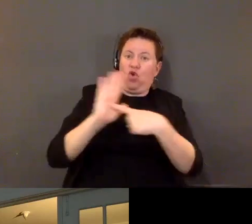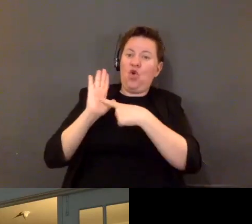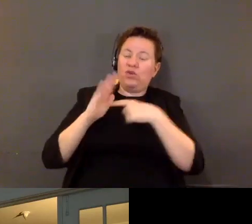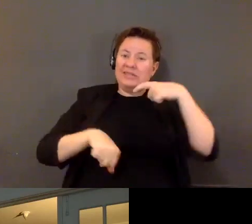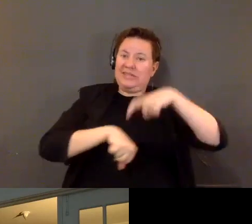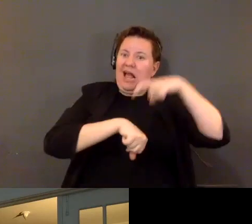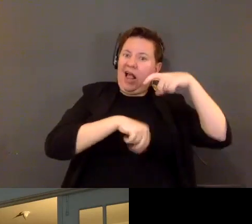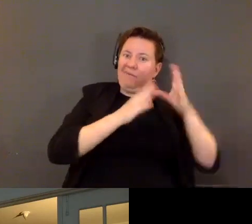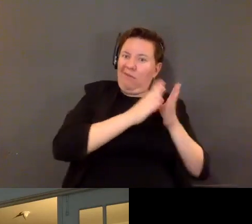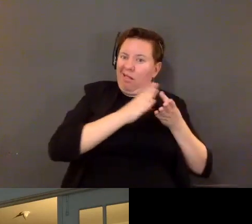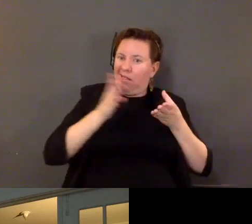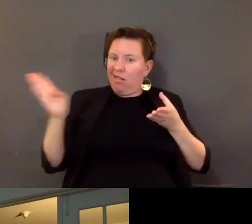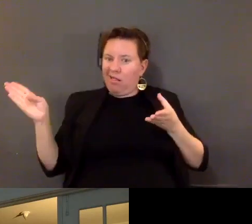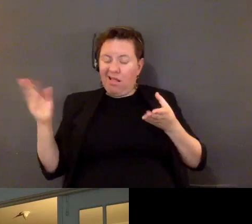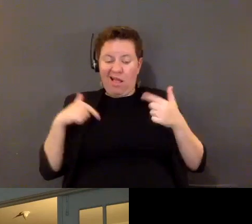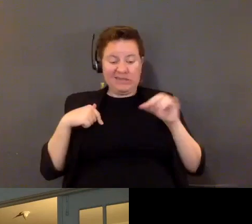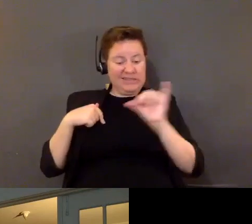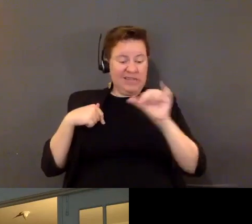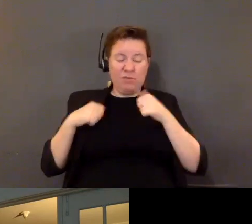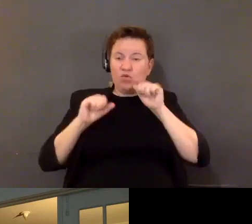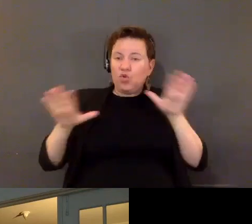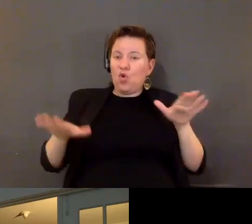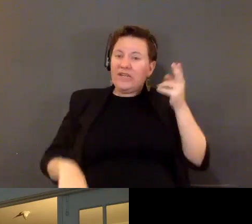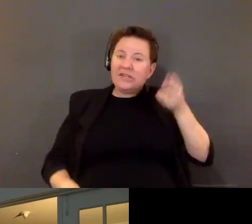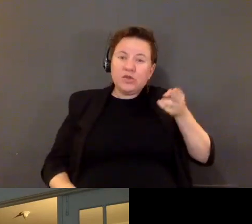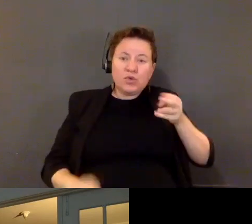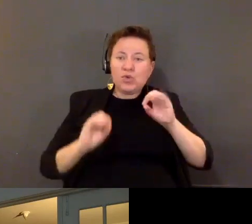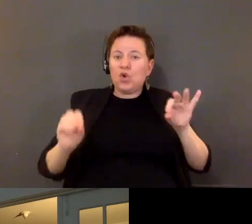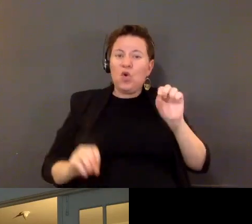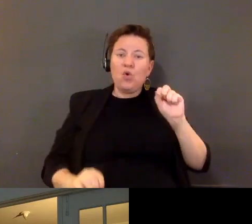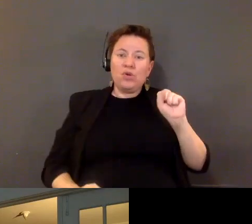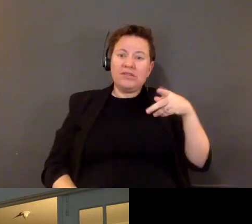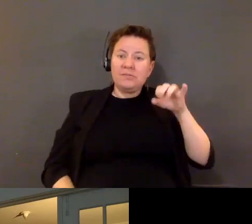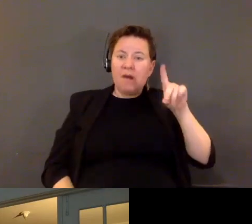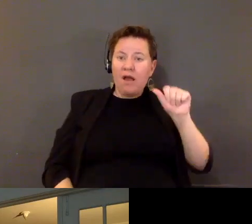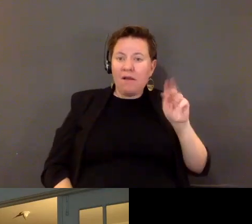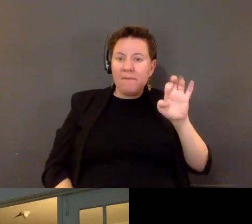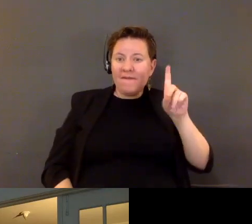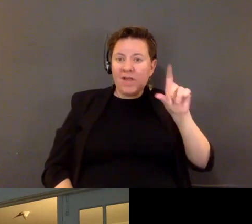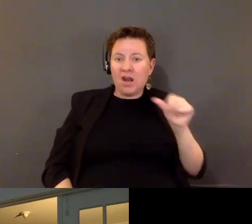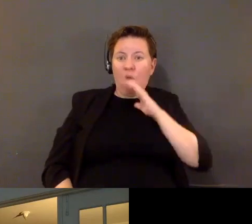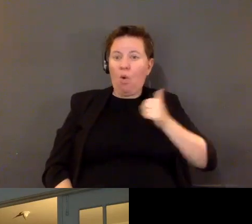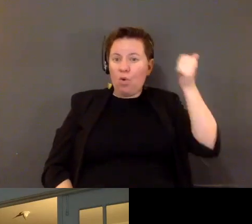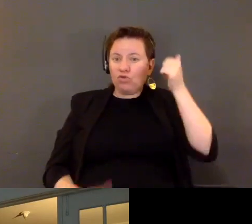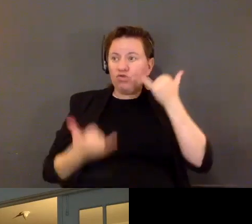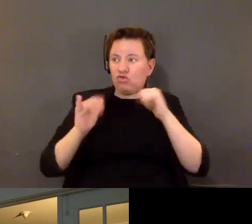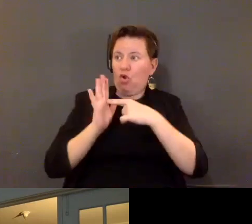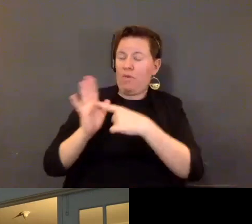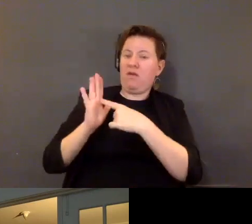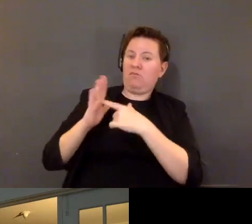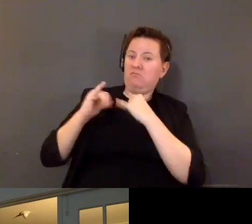too had no history no spina bifida elders to show me how to age the jar babies were my ancestors